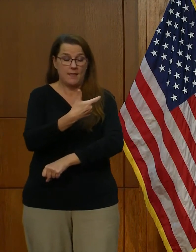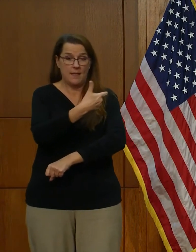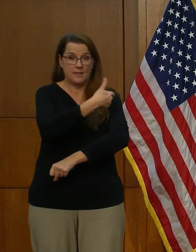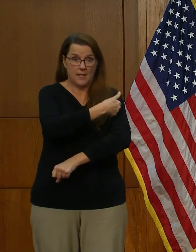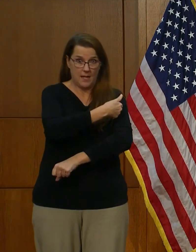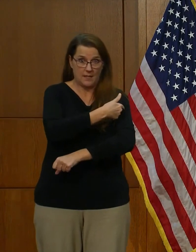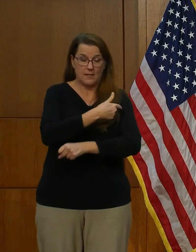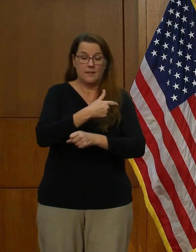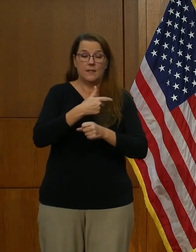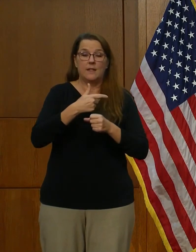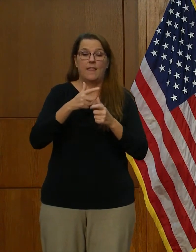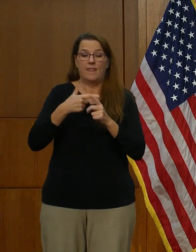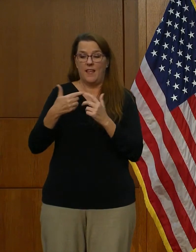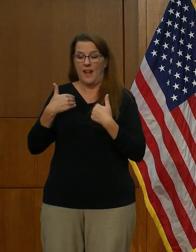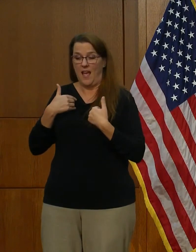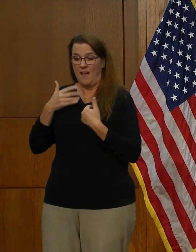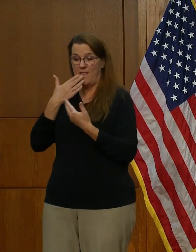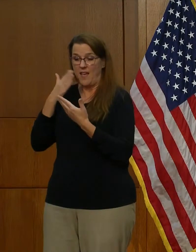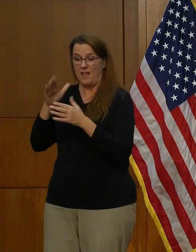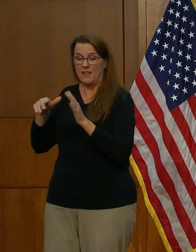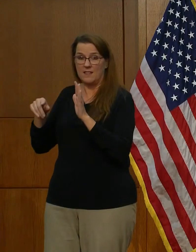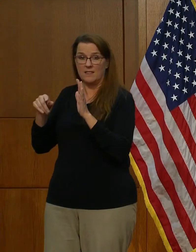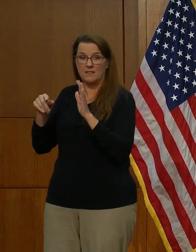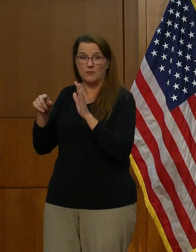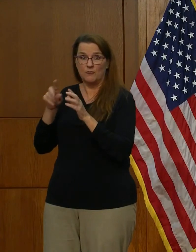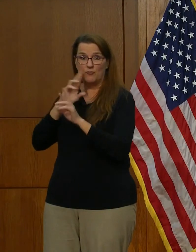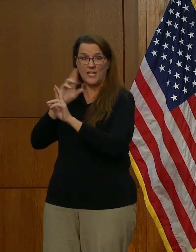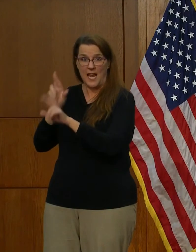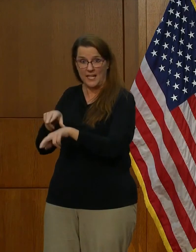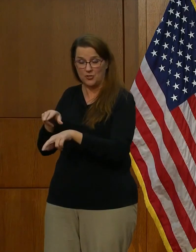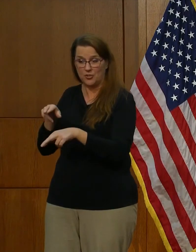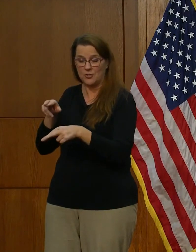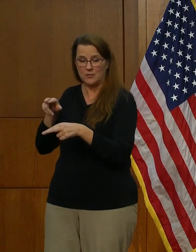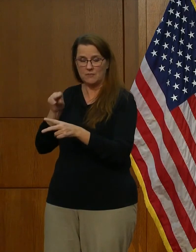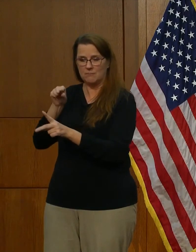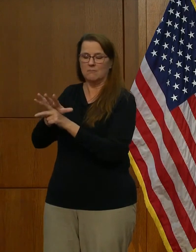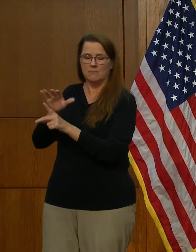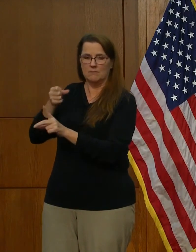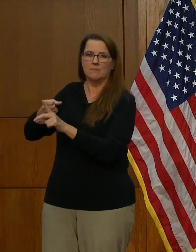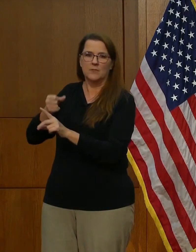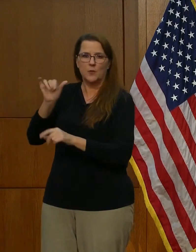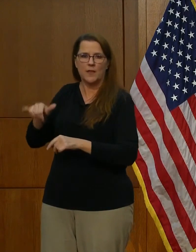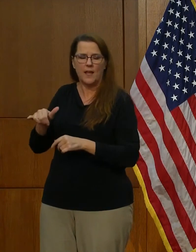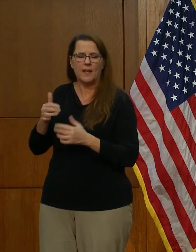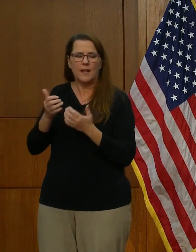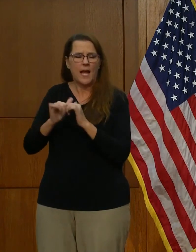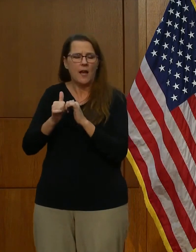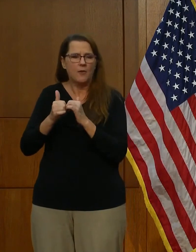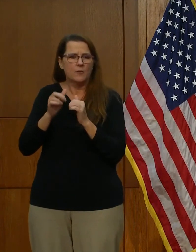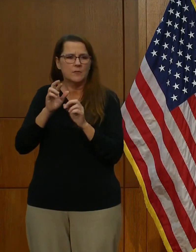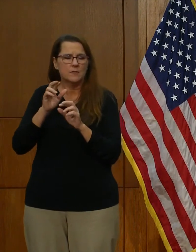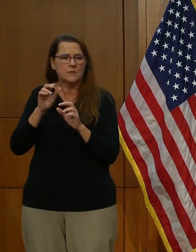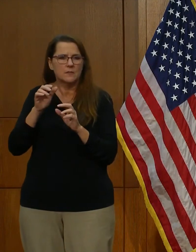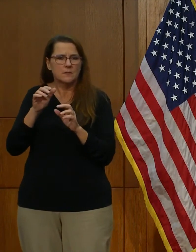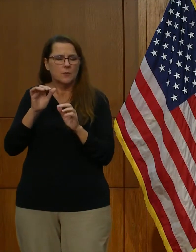REPORTING ADVERSE REACTIONS OF POSSIBLE INVESTIGATION SO THAT